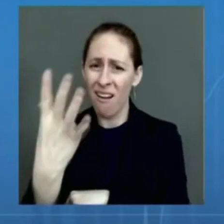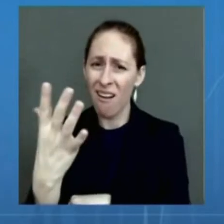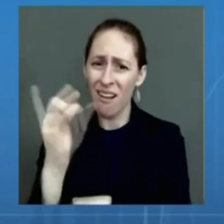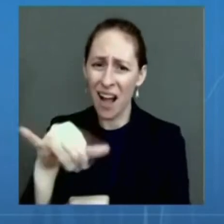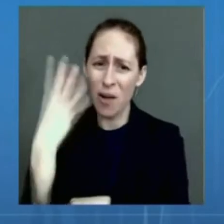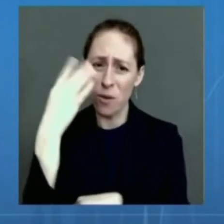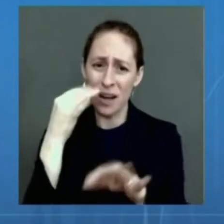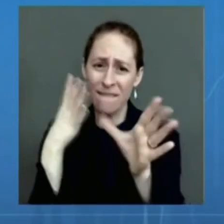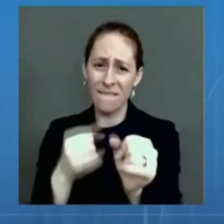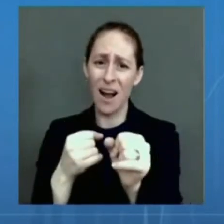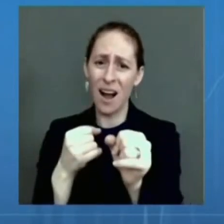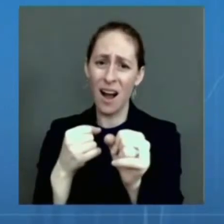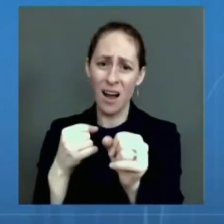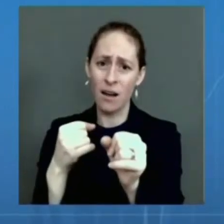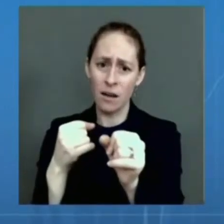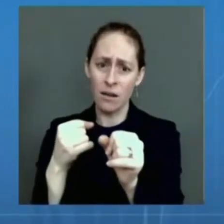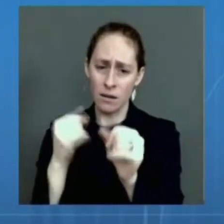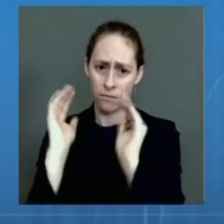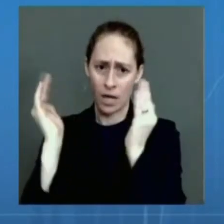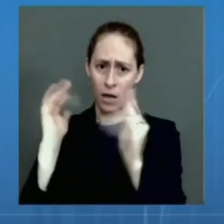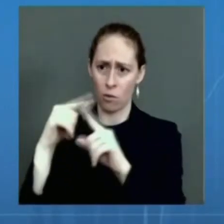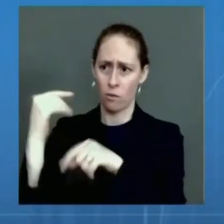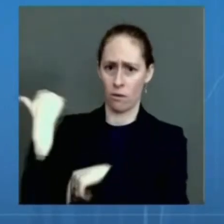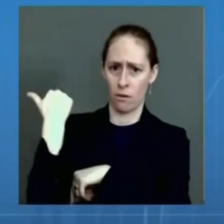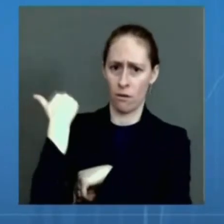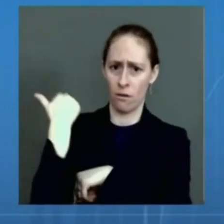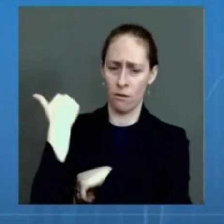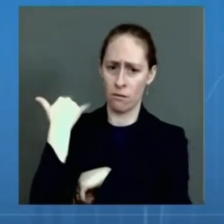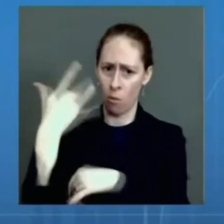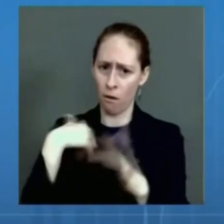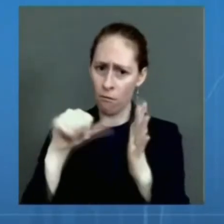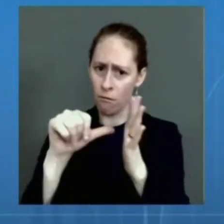ACCELERATED FROM WHERE WE WERE AS DR. FAUCI SAID STRESSING THE